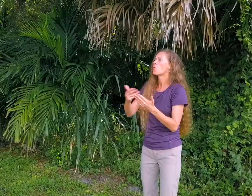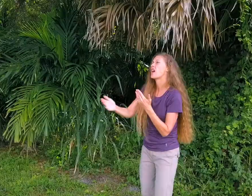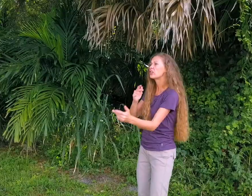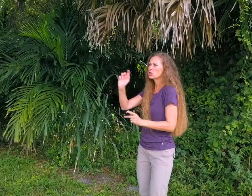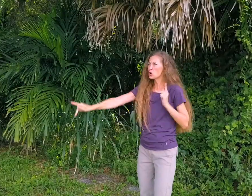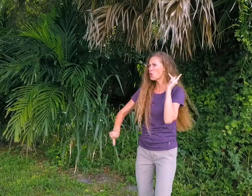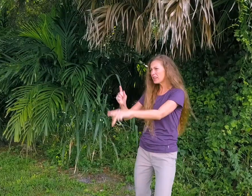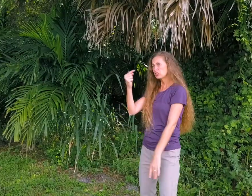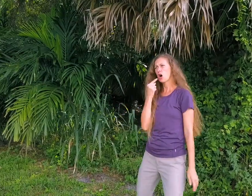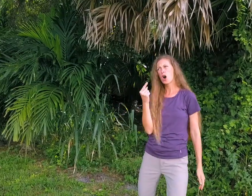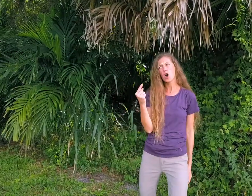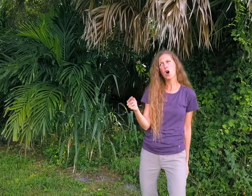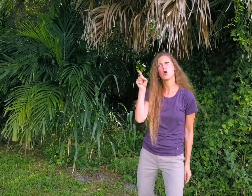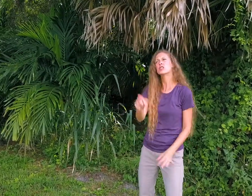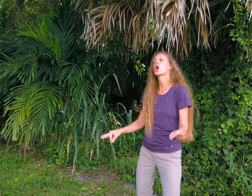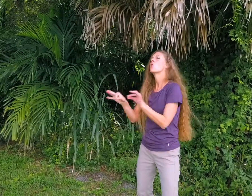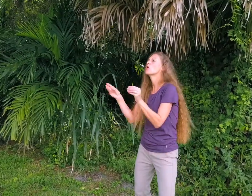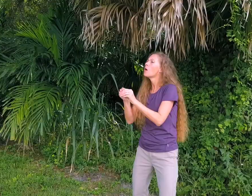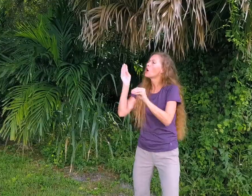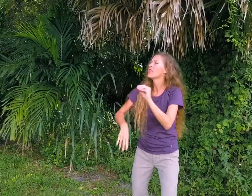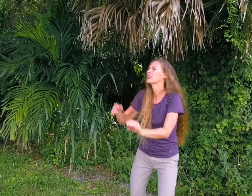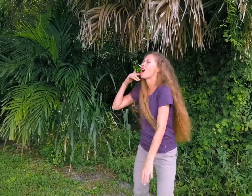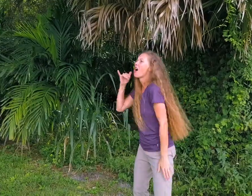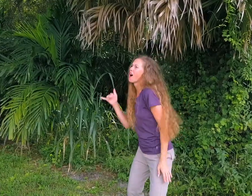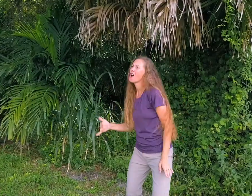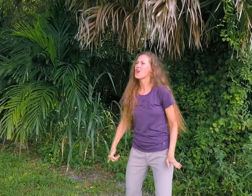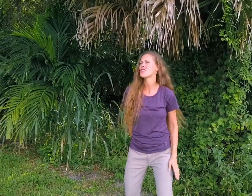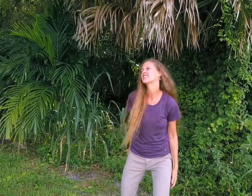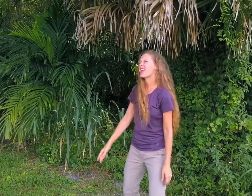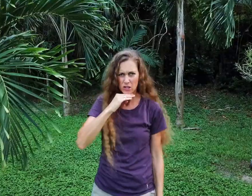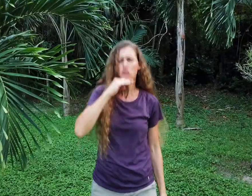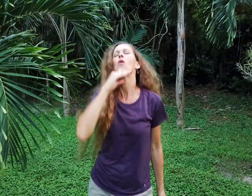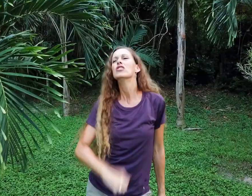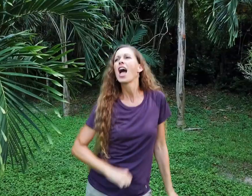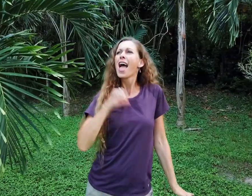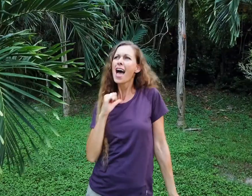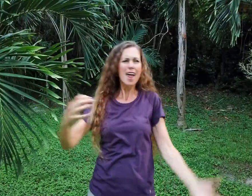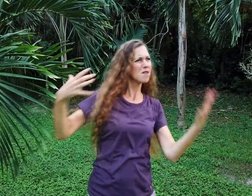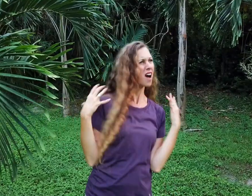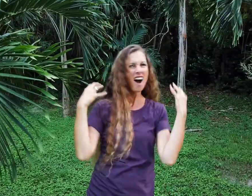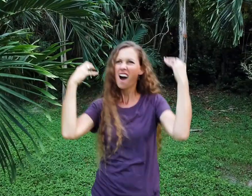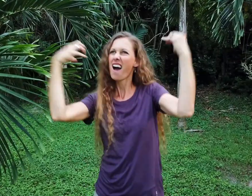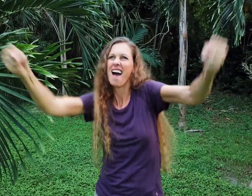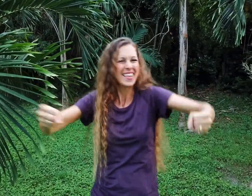Whatever you been told You're worth more than gold So hold your head up high